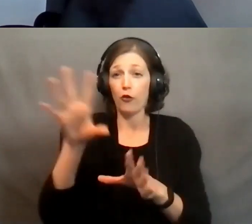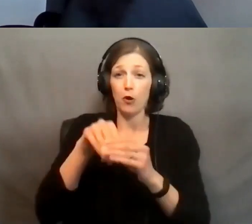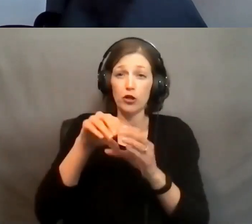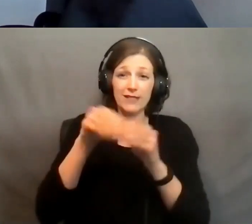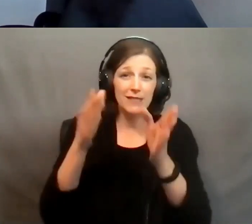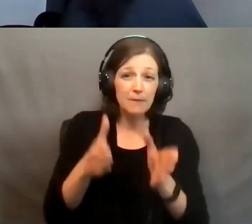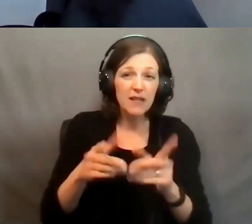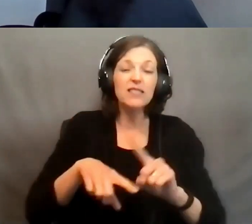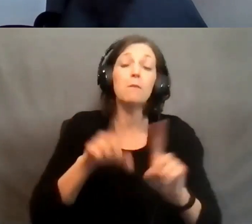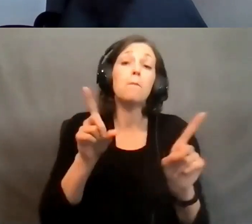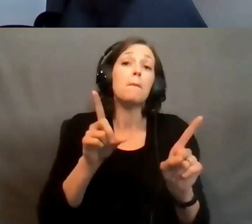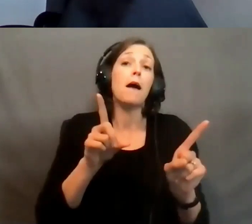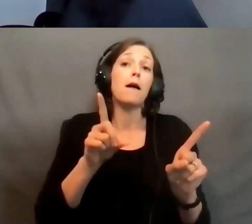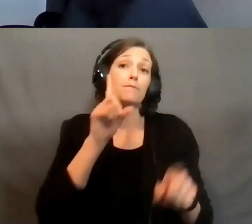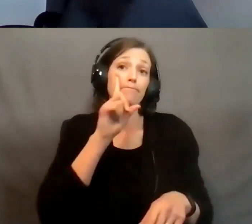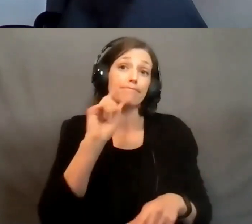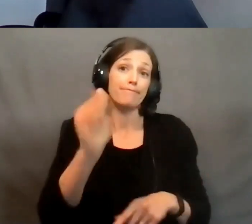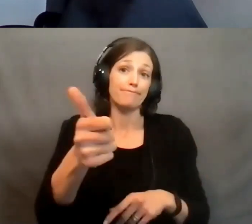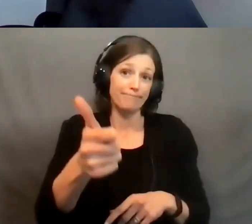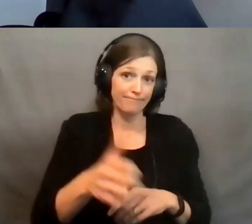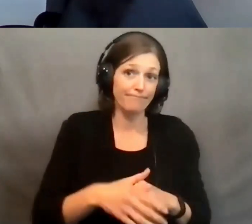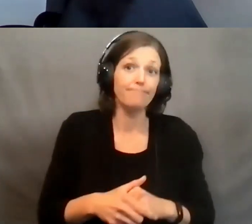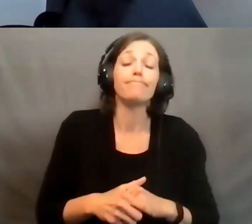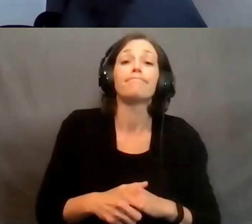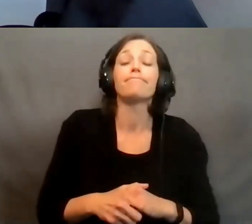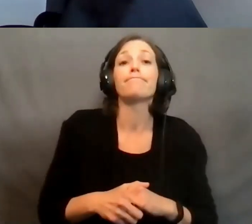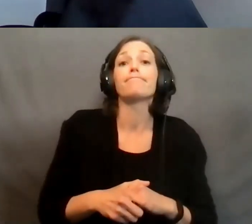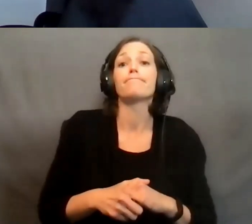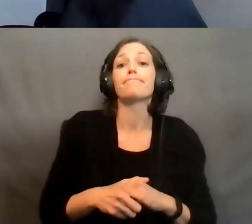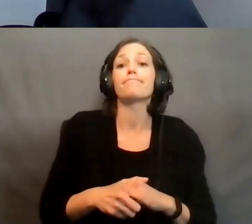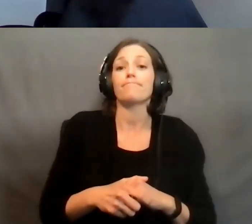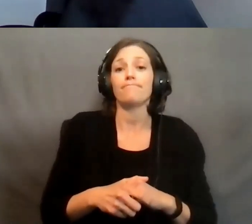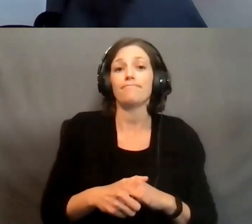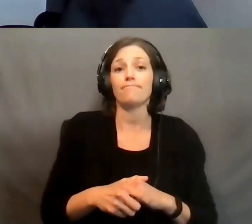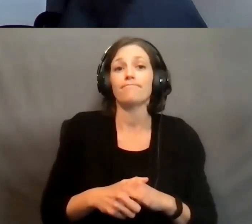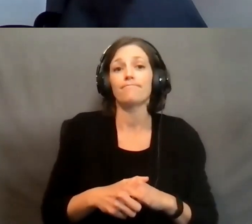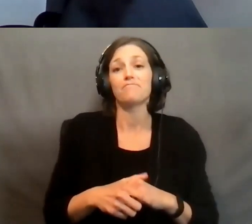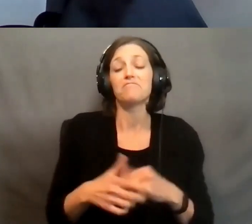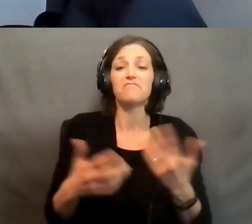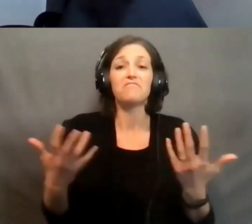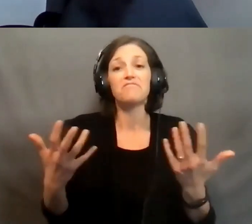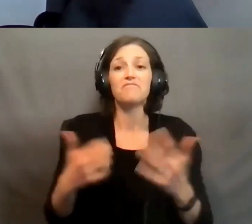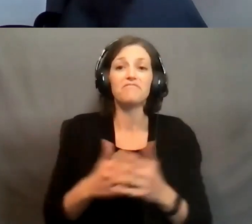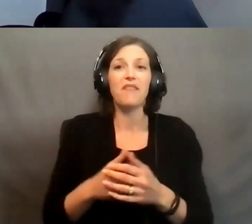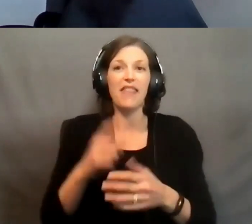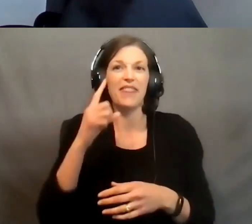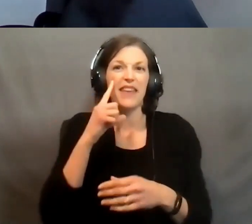13:08:12 own decision . But that makes for a much more engaged meeting